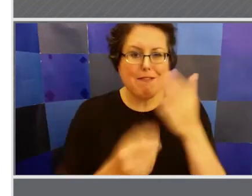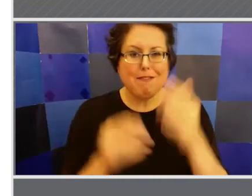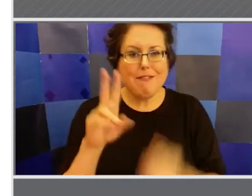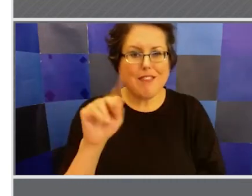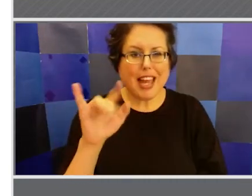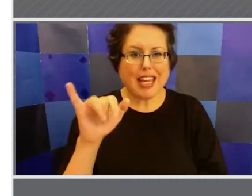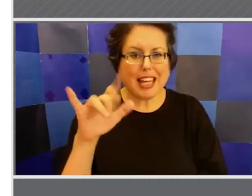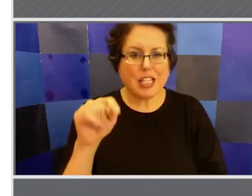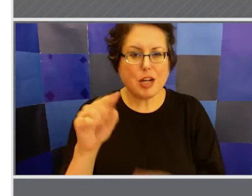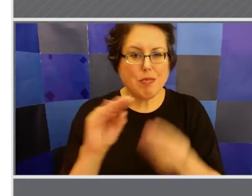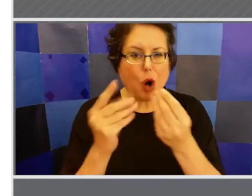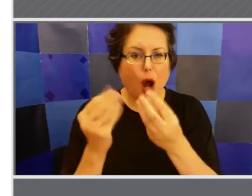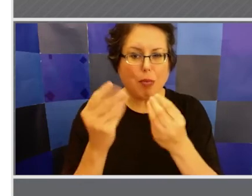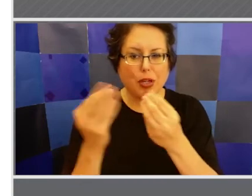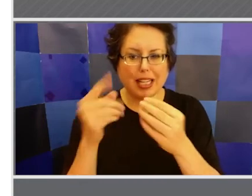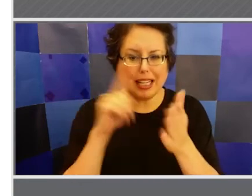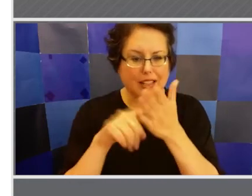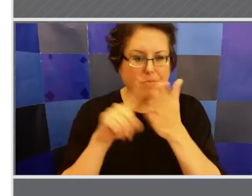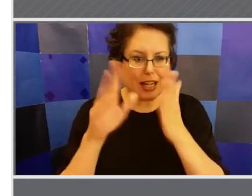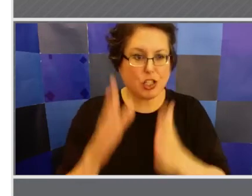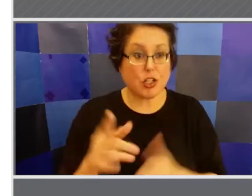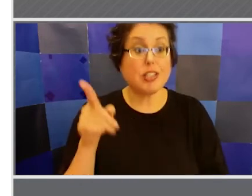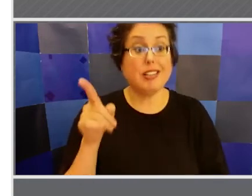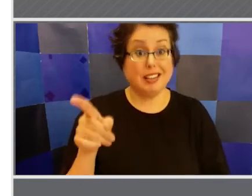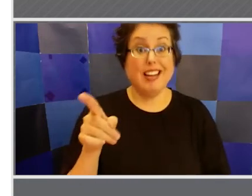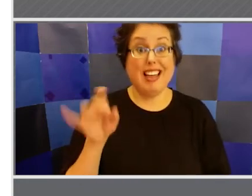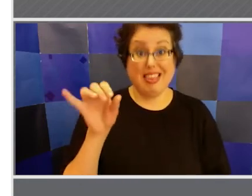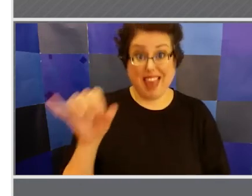year of the scoring tool you can see here the distribution of those scores,